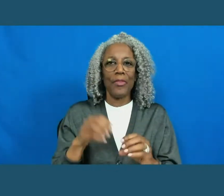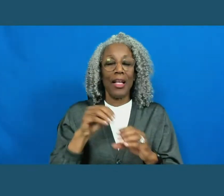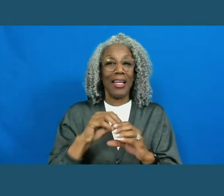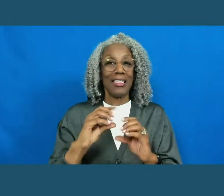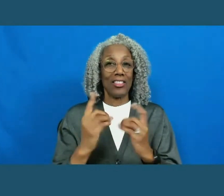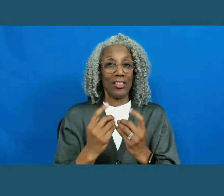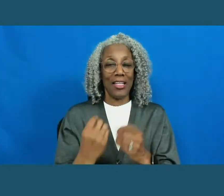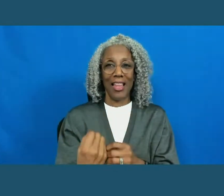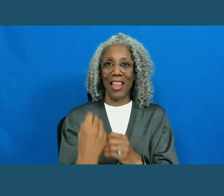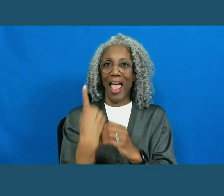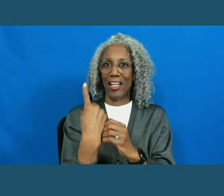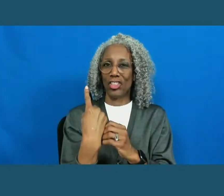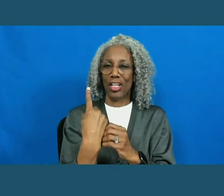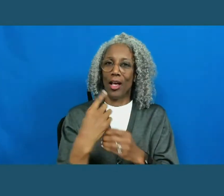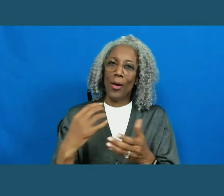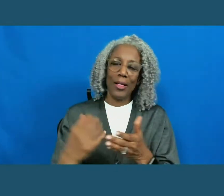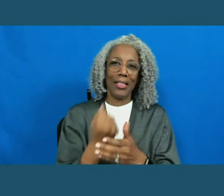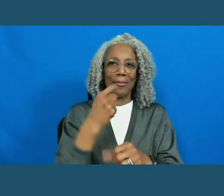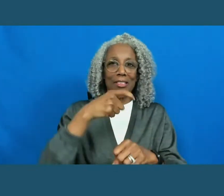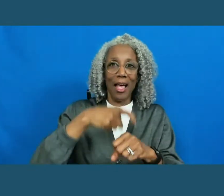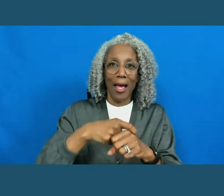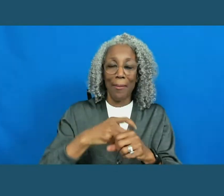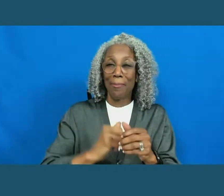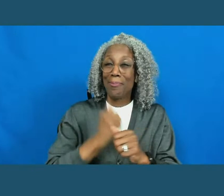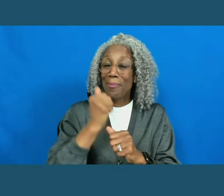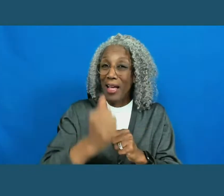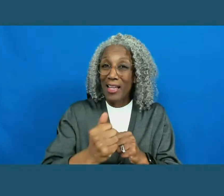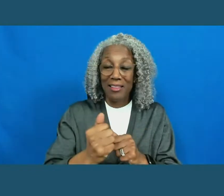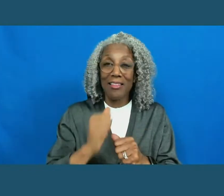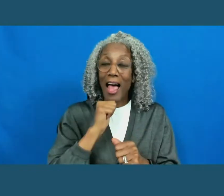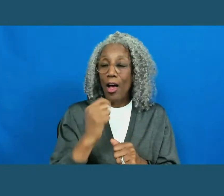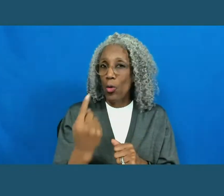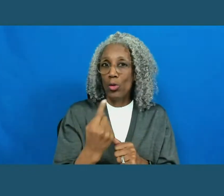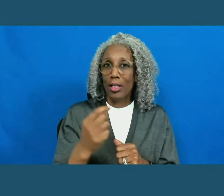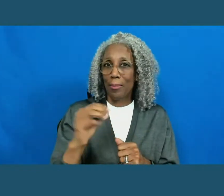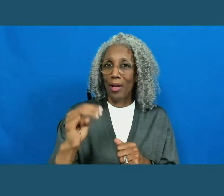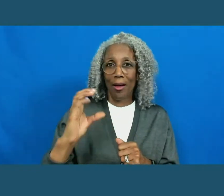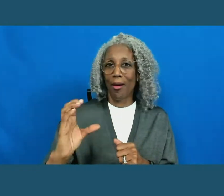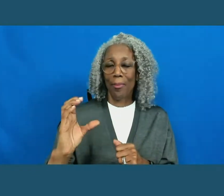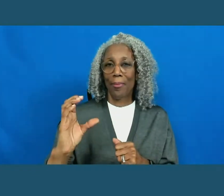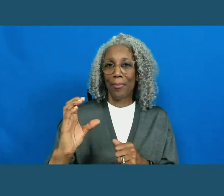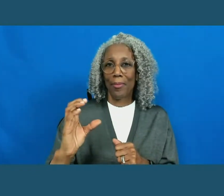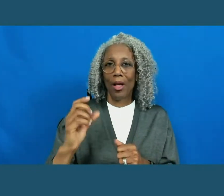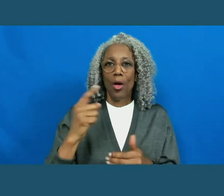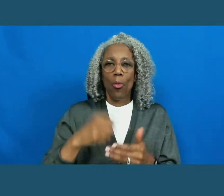reading, um, literacy and the district last year because we spent the time to think nationally, even beyond